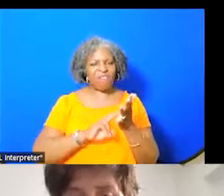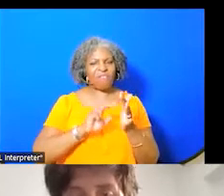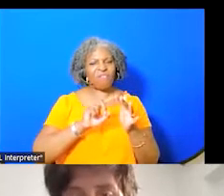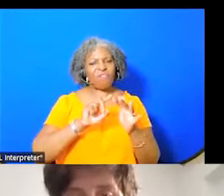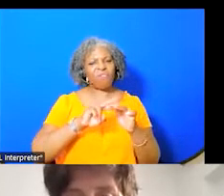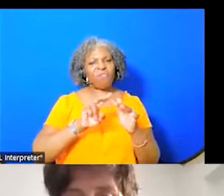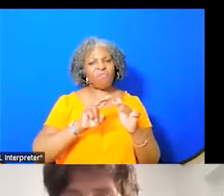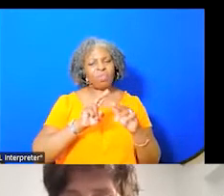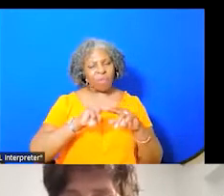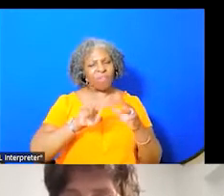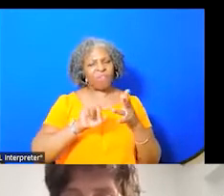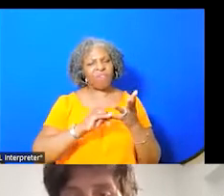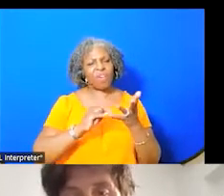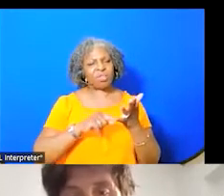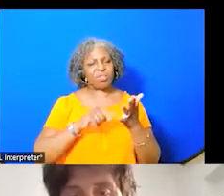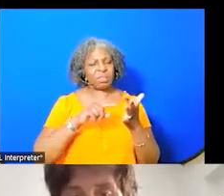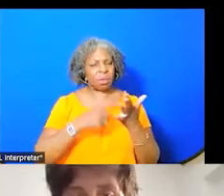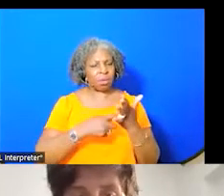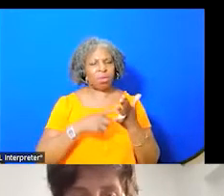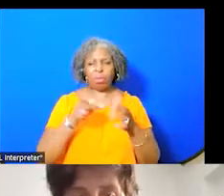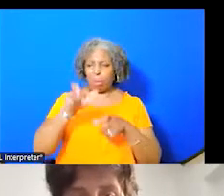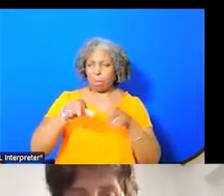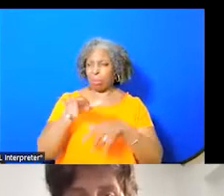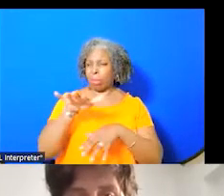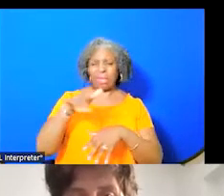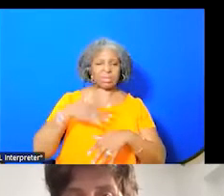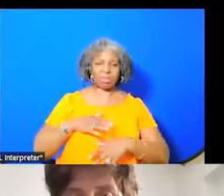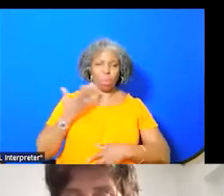So, the airport was half built. And in turn, it's sort of since turned into this